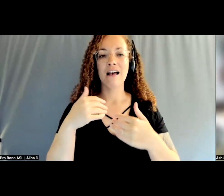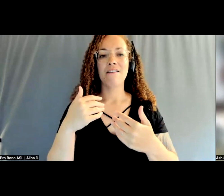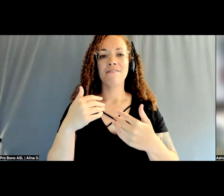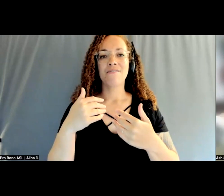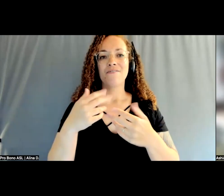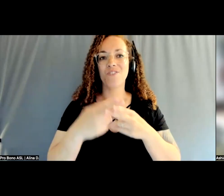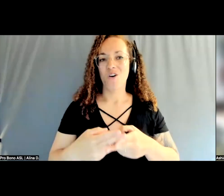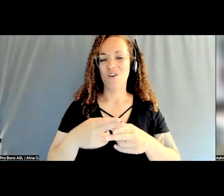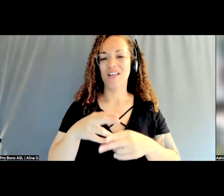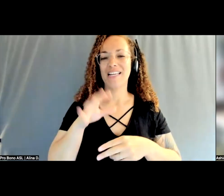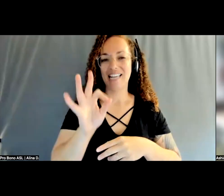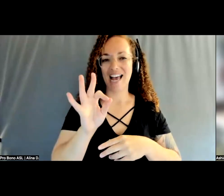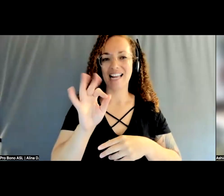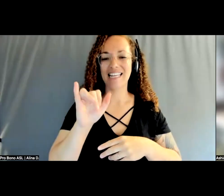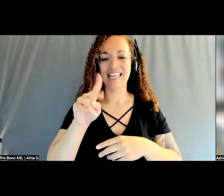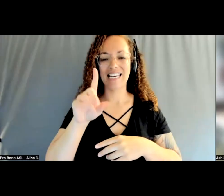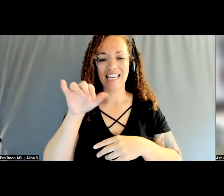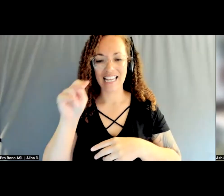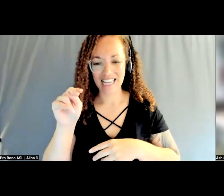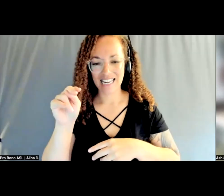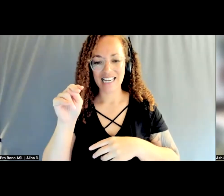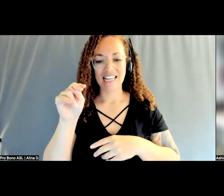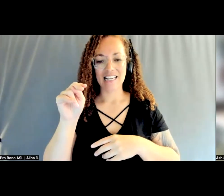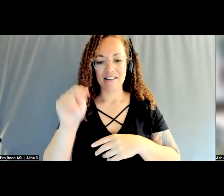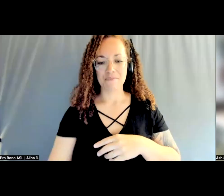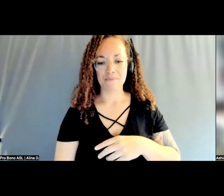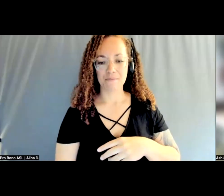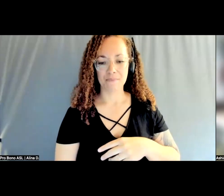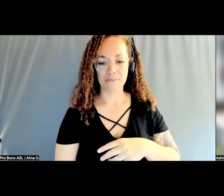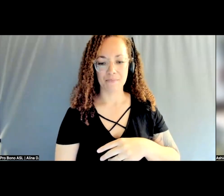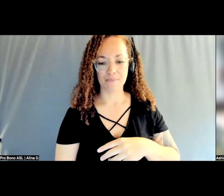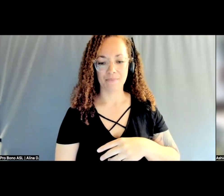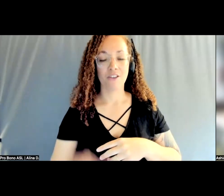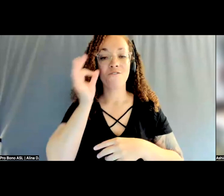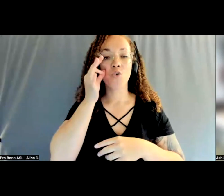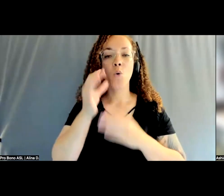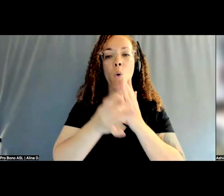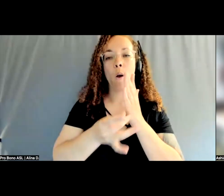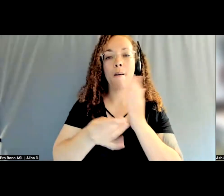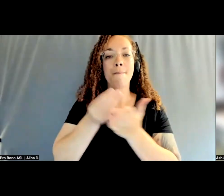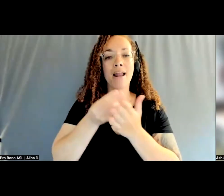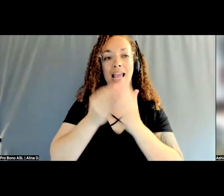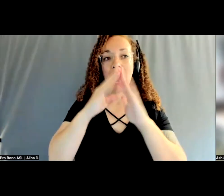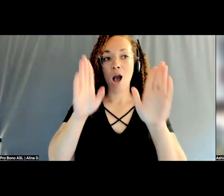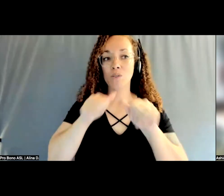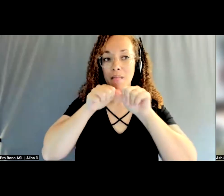aren't familiar with what the oil money house blessing is, it's oftentimes us and who-do,